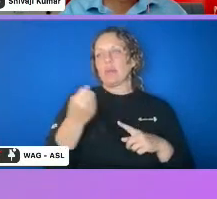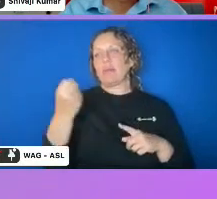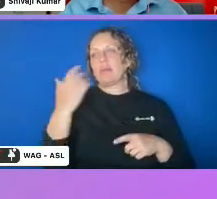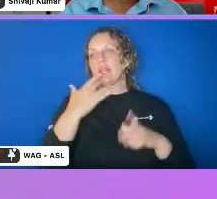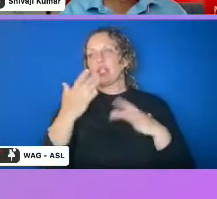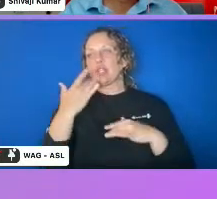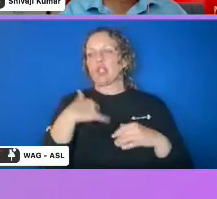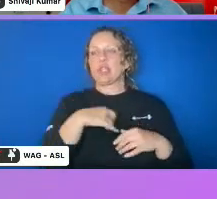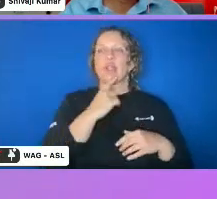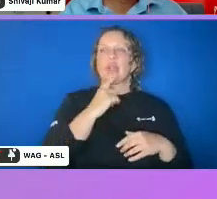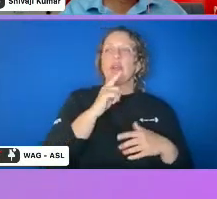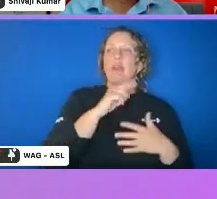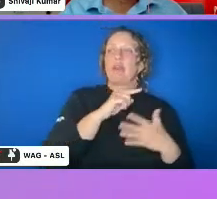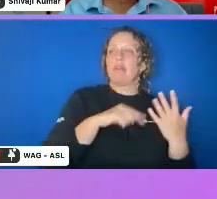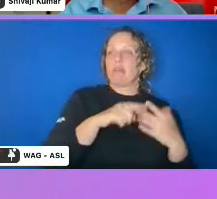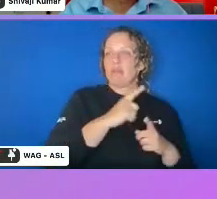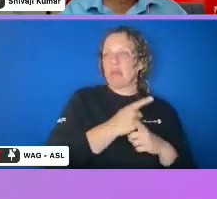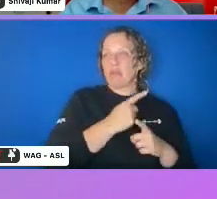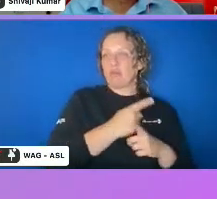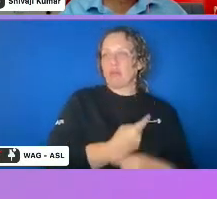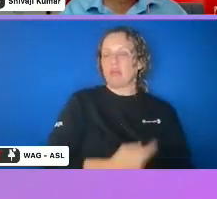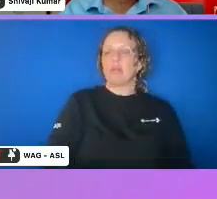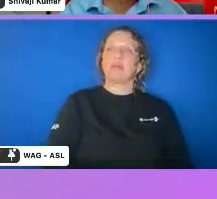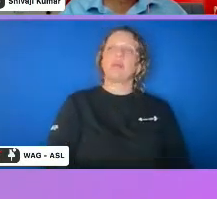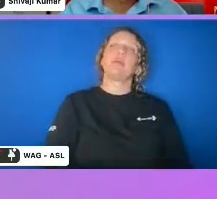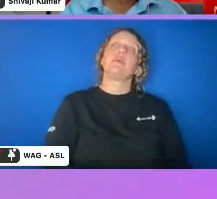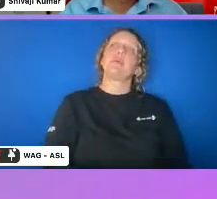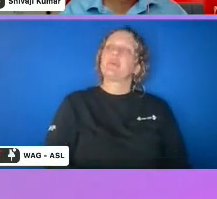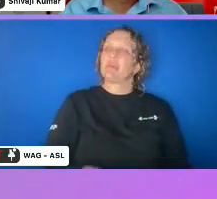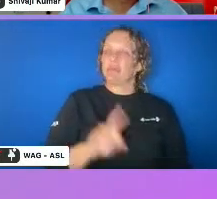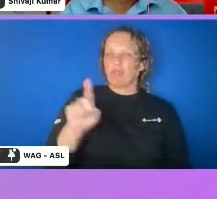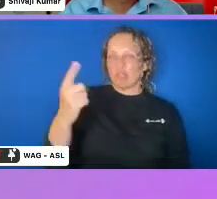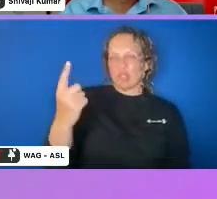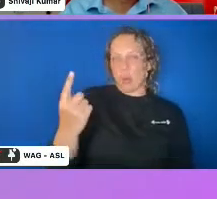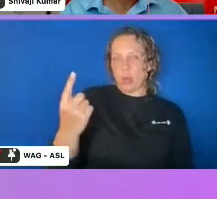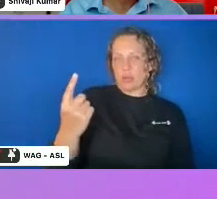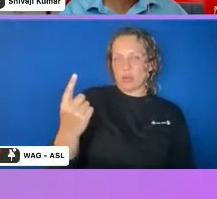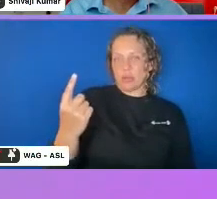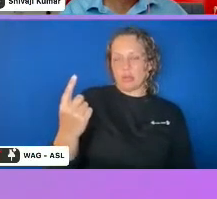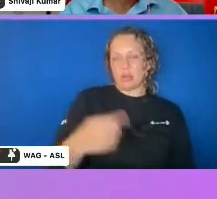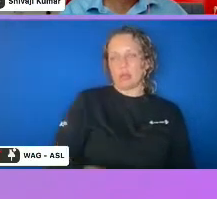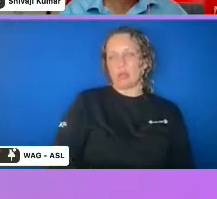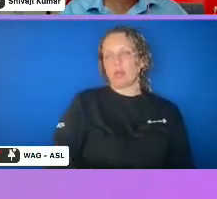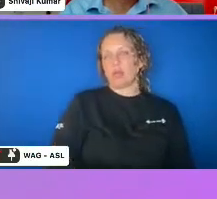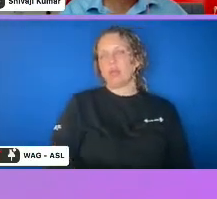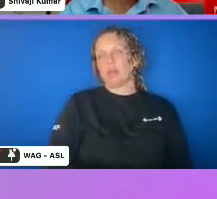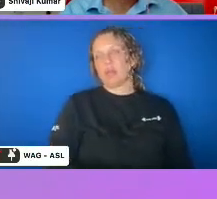Are each of the following languages accurate?" So it's actually just this one, and it's this footer paragraph in Spanish